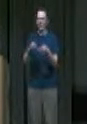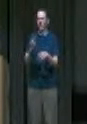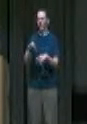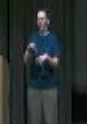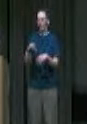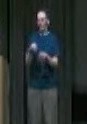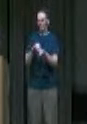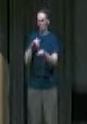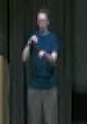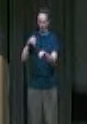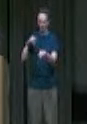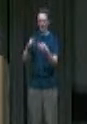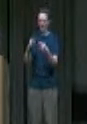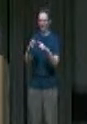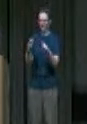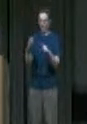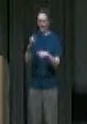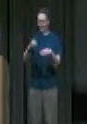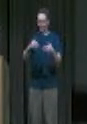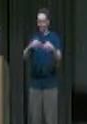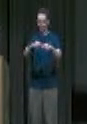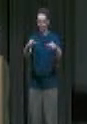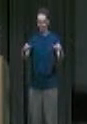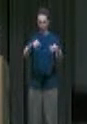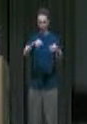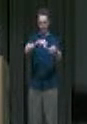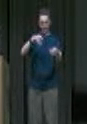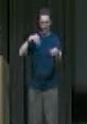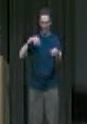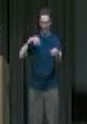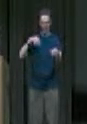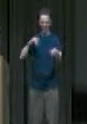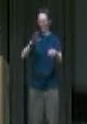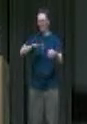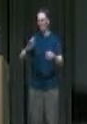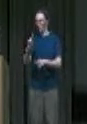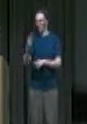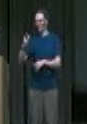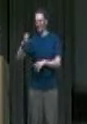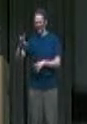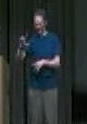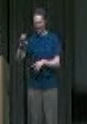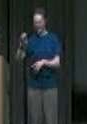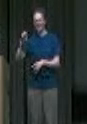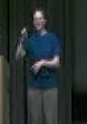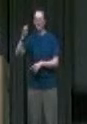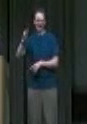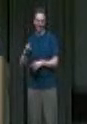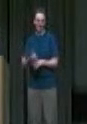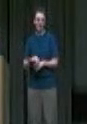uh that shows the footprint itself better um but within that Dam pool the water depth varies from